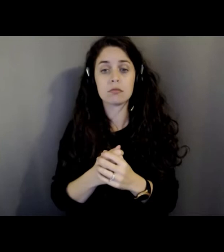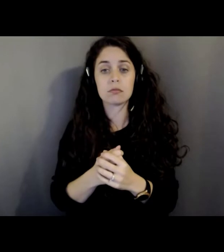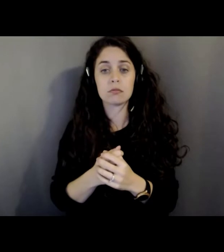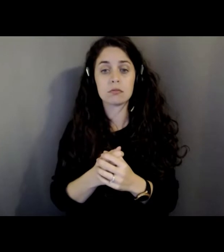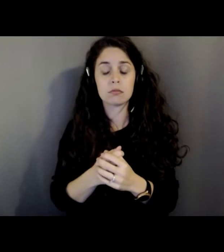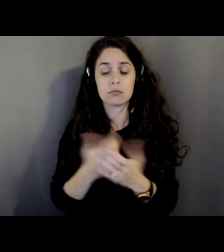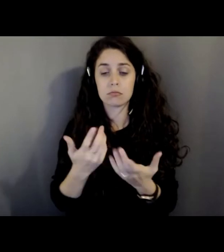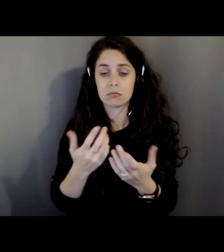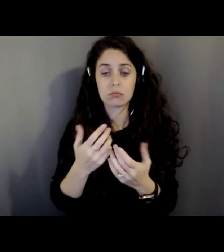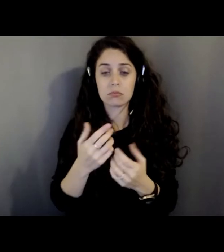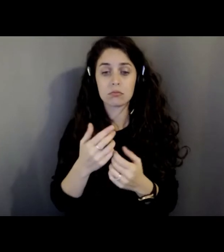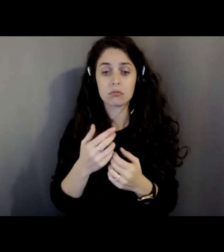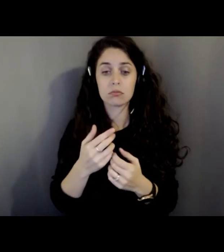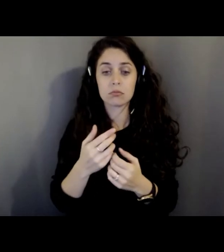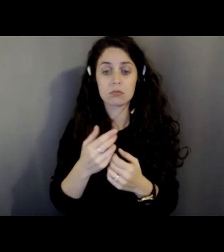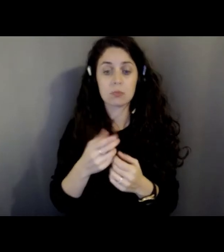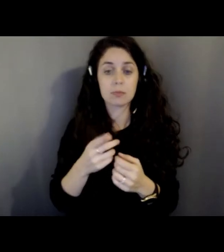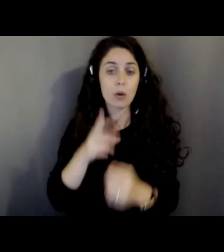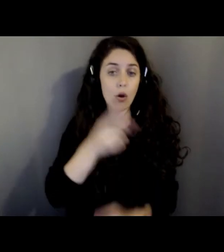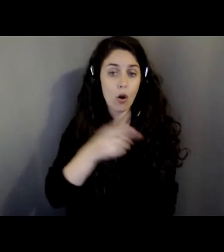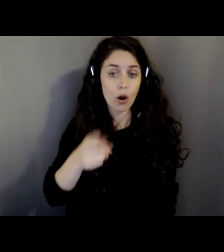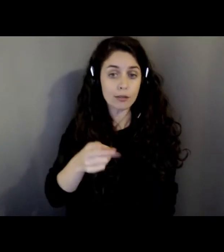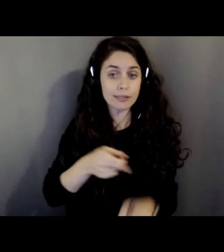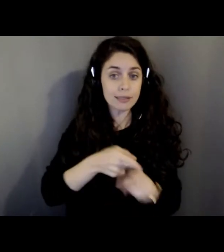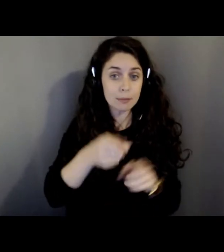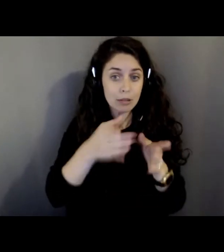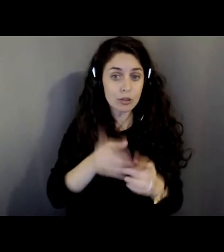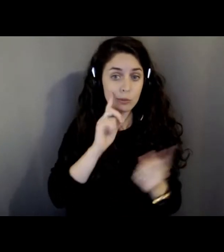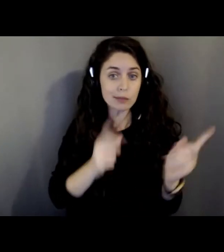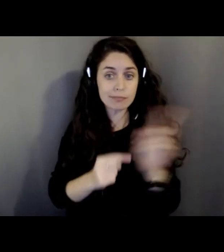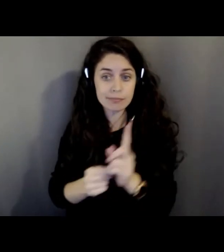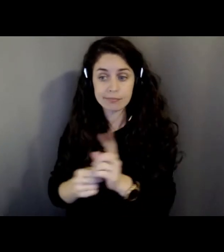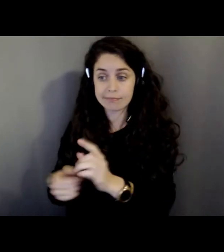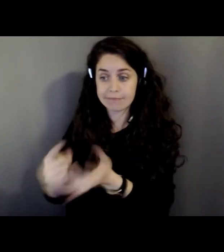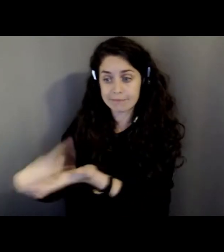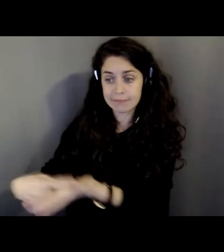a hard of hearing specialist come and meet with students who are deaf or hard of hearing,